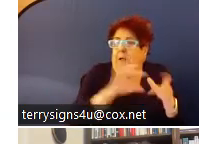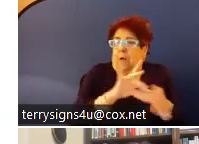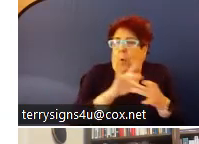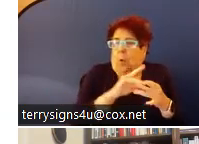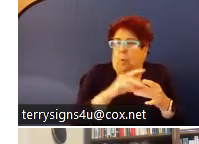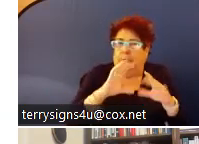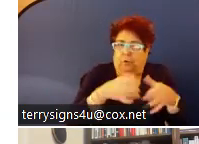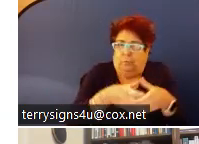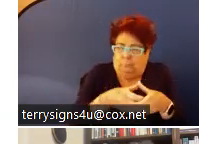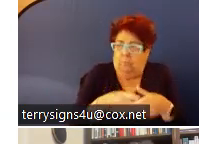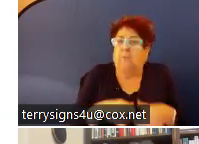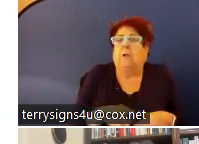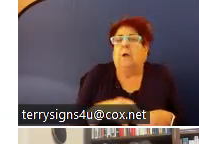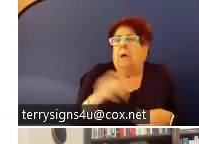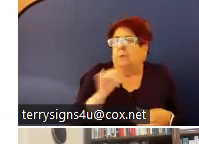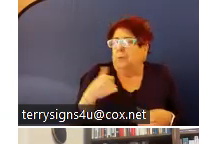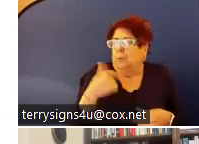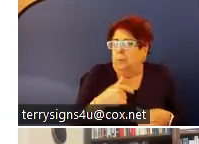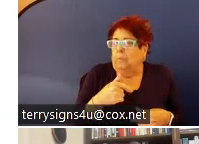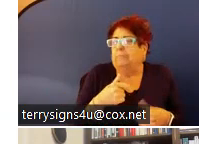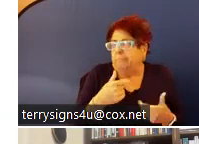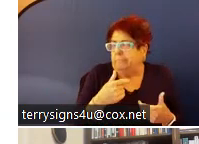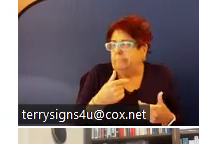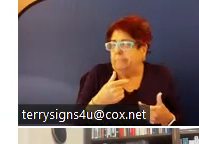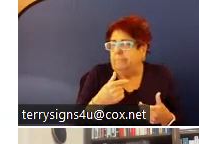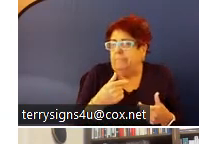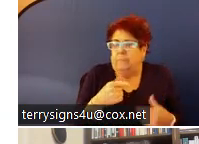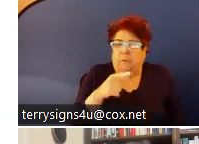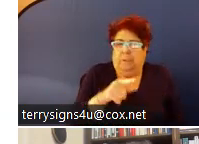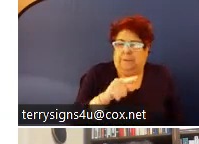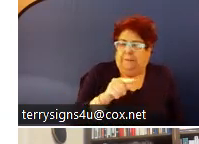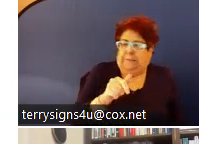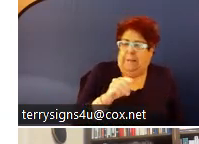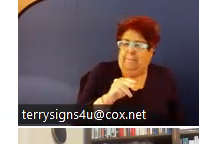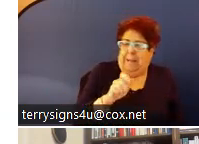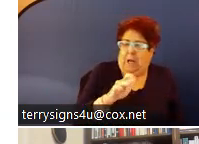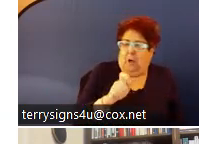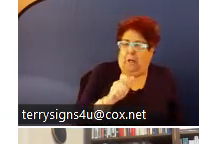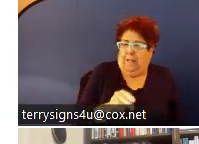largely developed from a partner named the Marian Jackson Center and they have